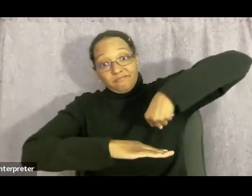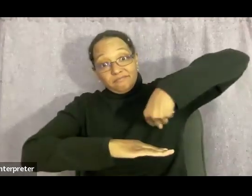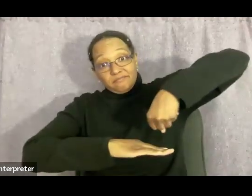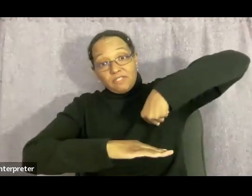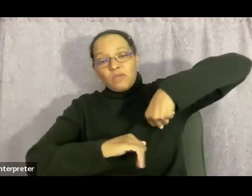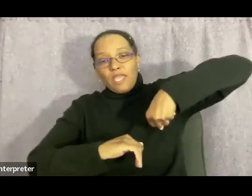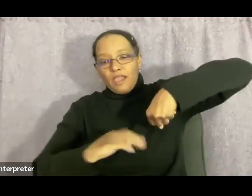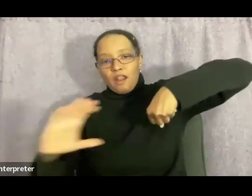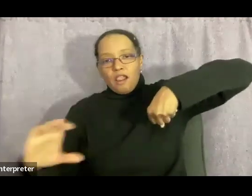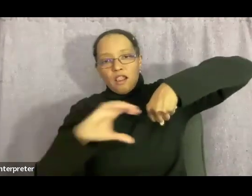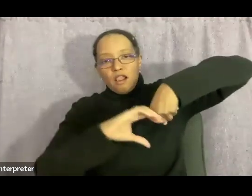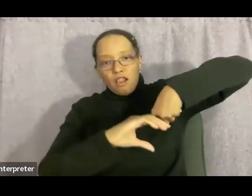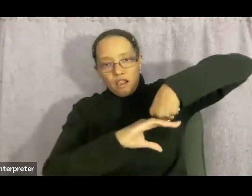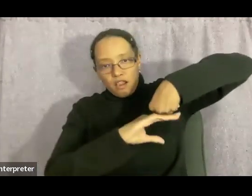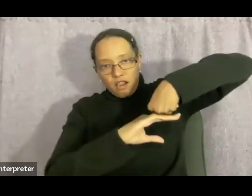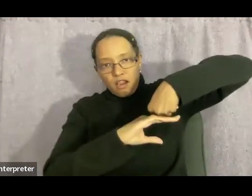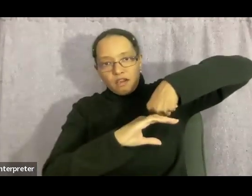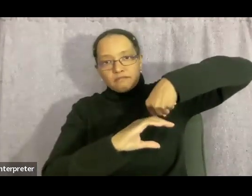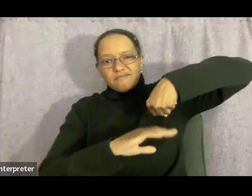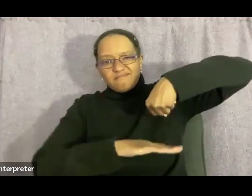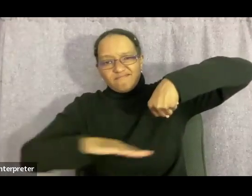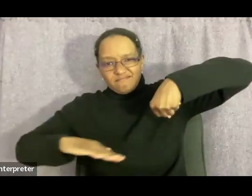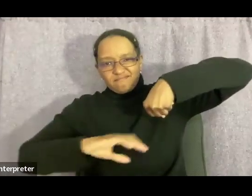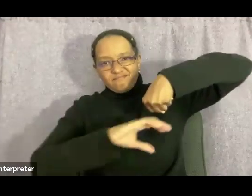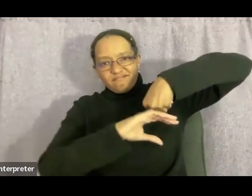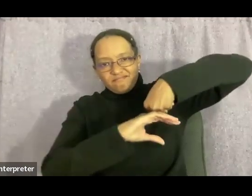So, you are essentially doing a couch stretch from sitting instead.